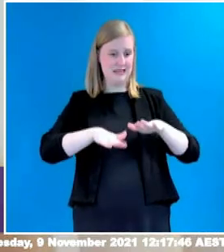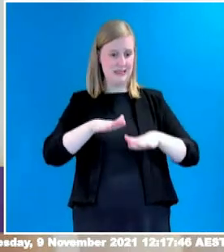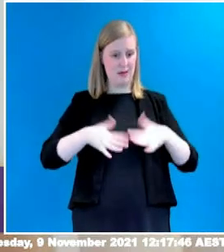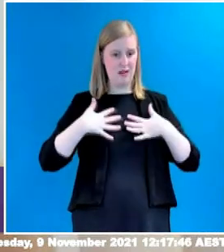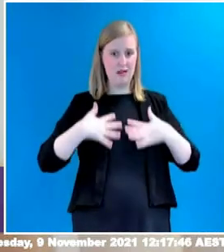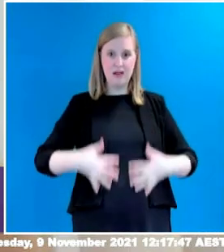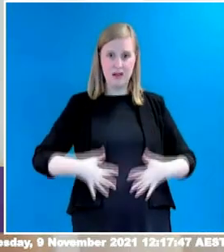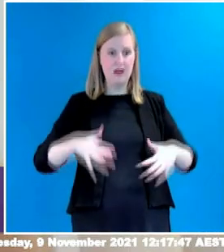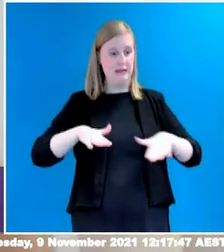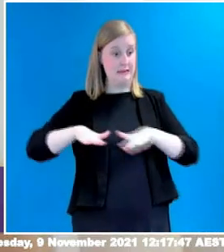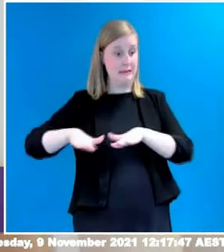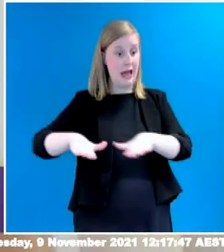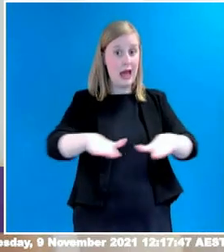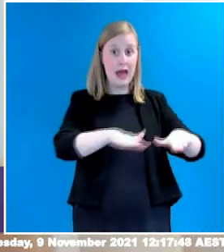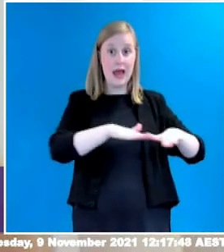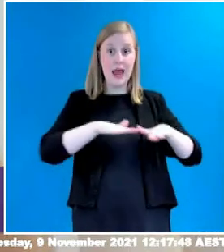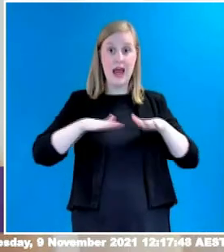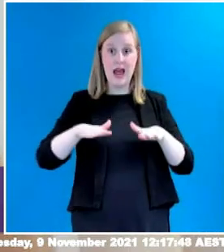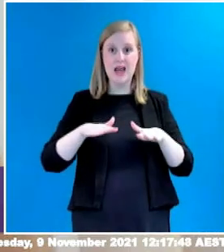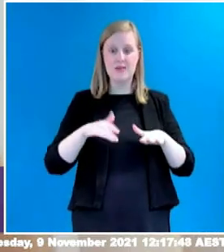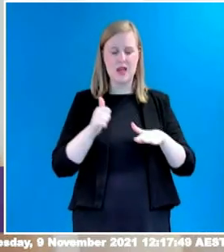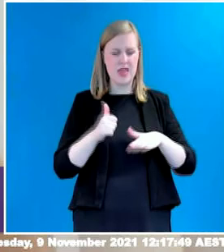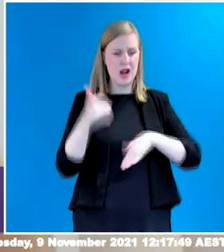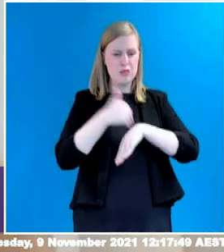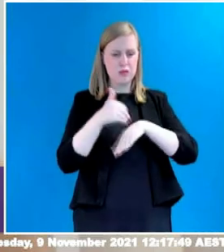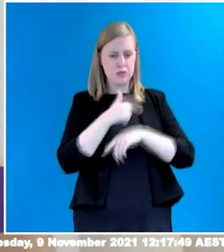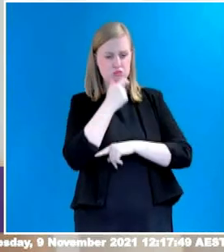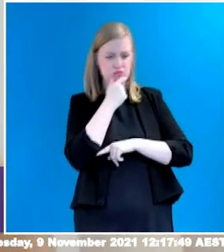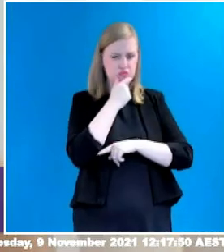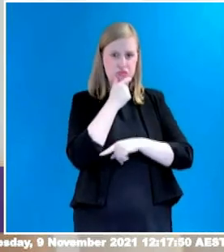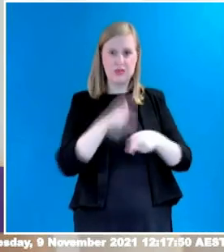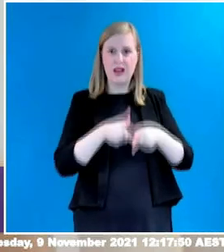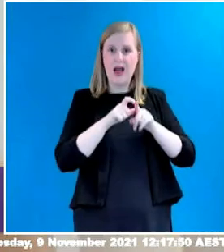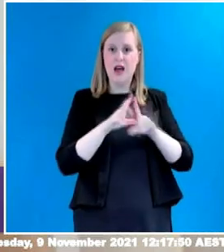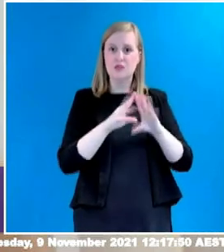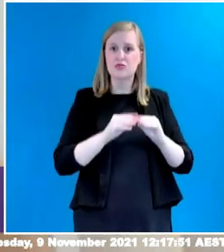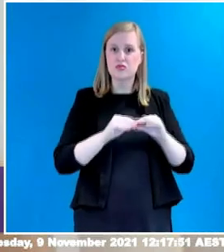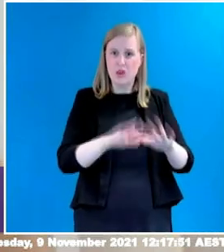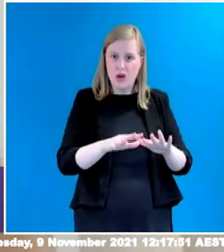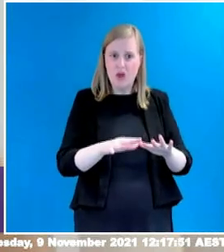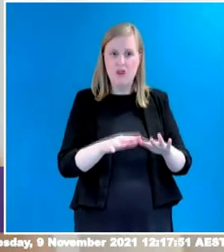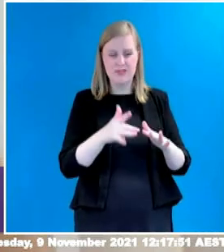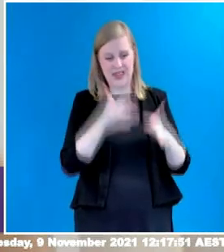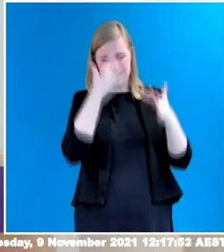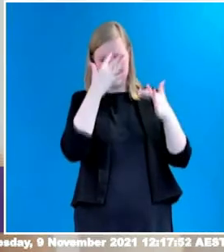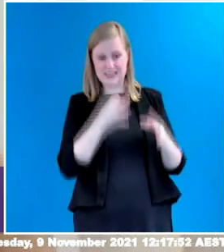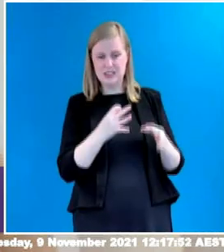will change what's happening. To shift the power dynamic and have those people as people engaged in the